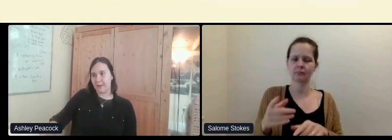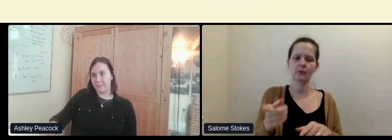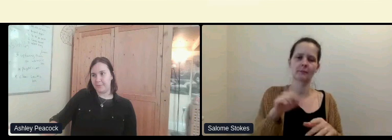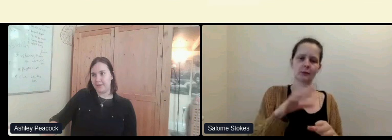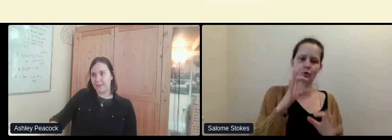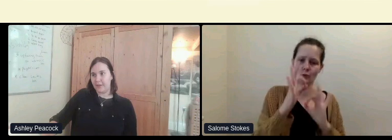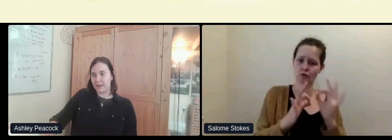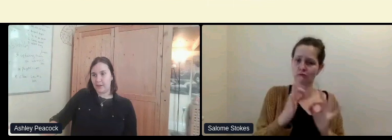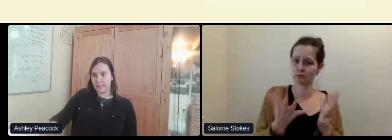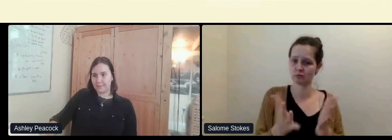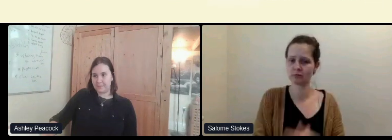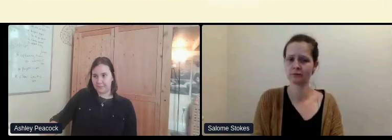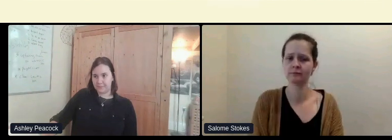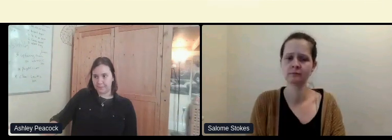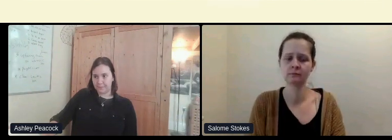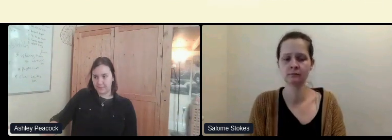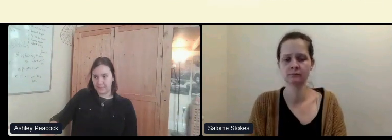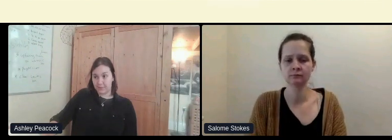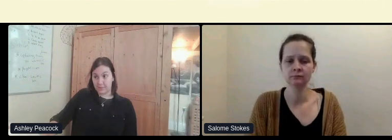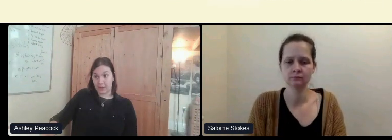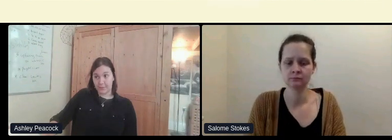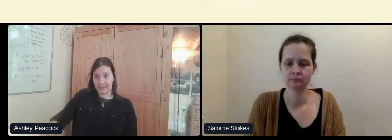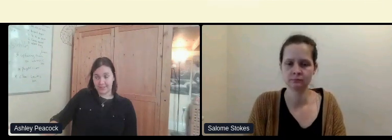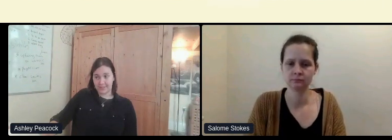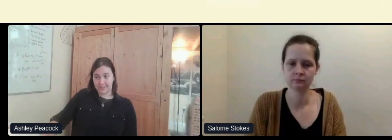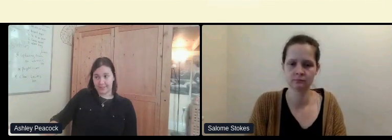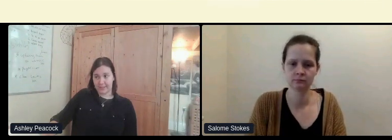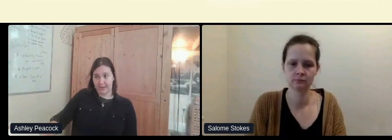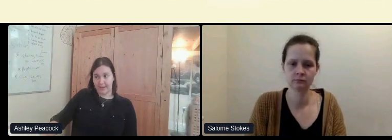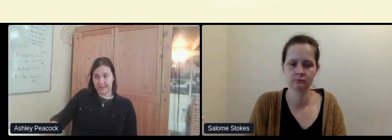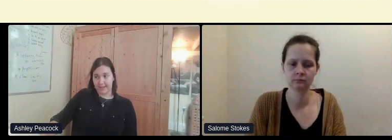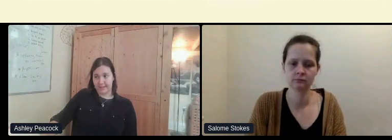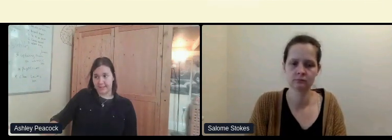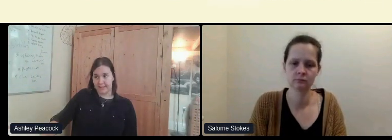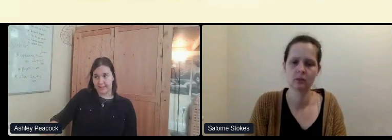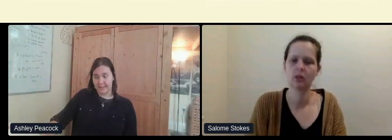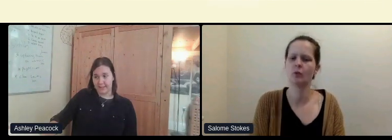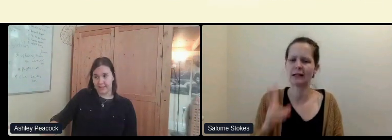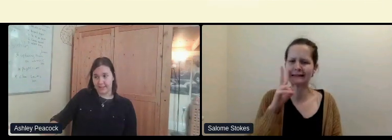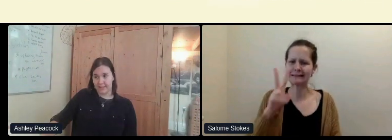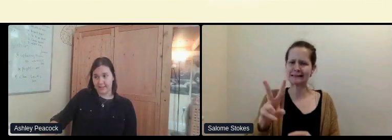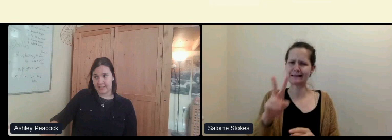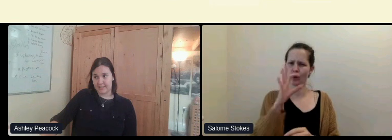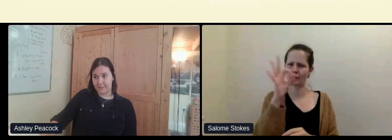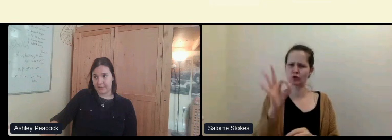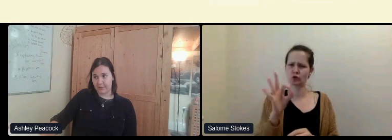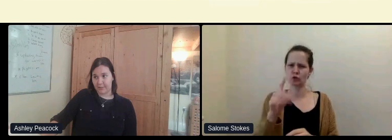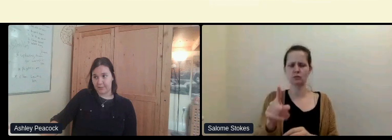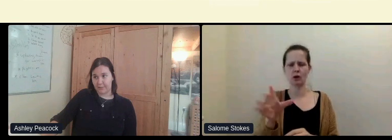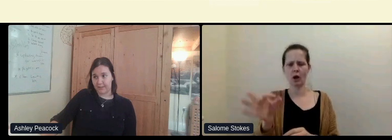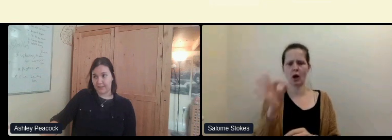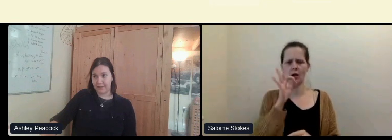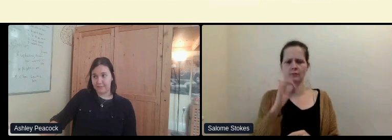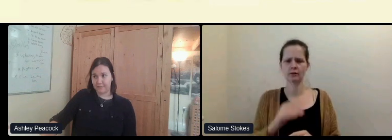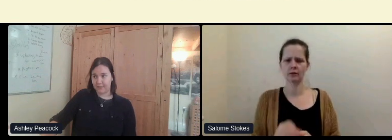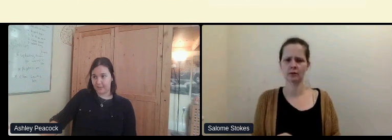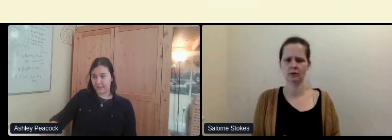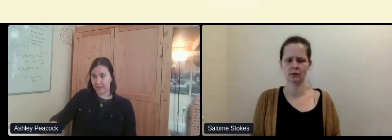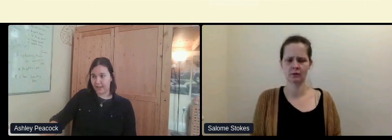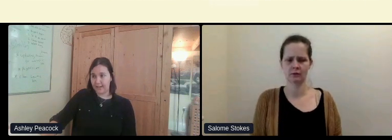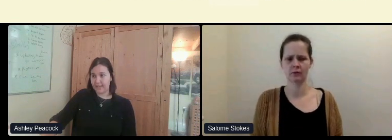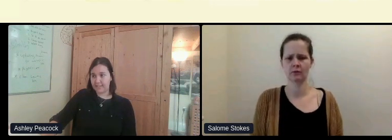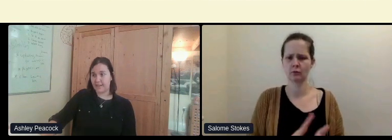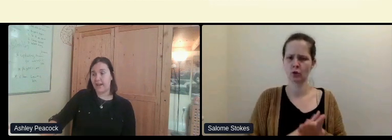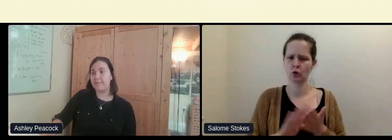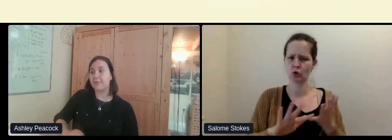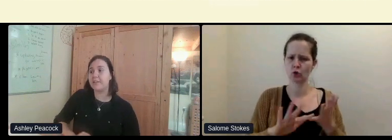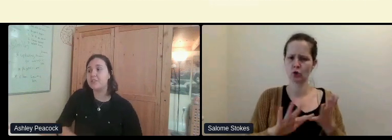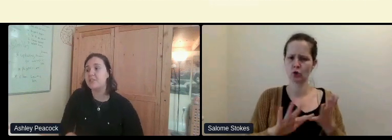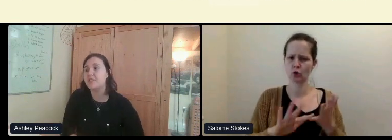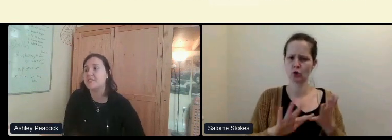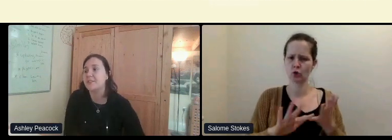now. So the top question that I can see is from Kinga and it's: "have you got any cheat sheets